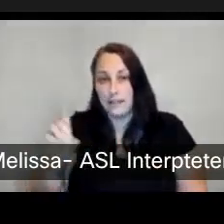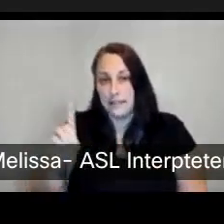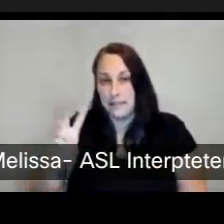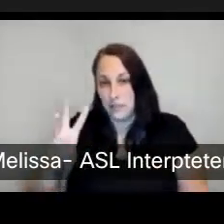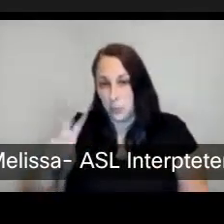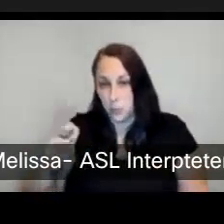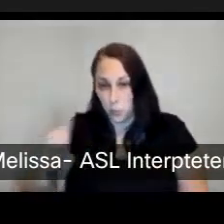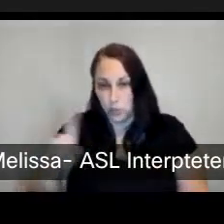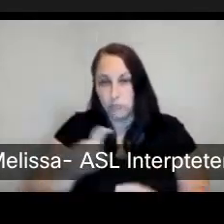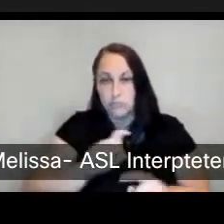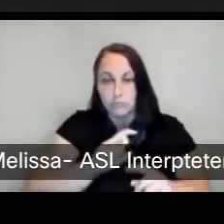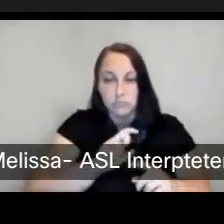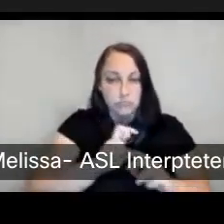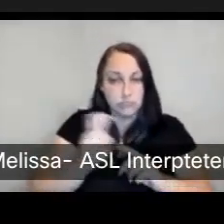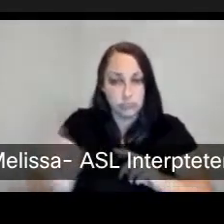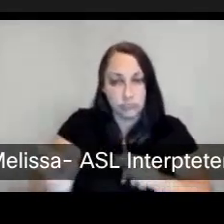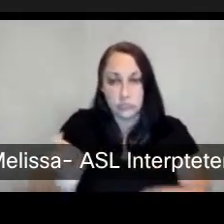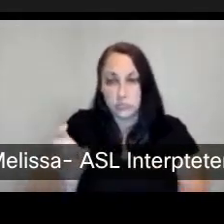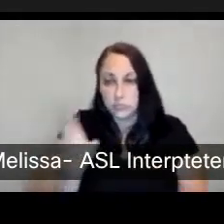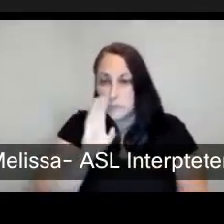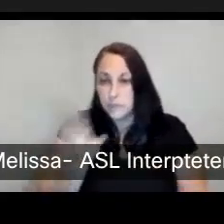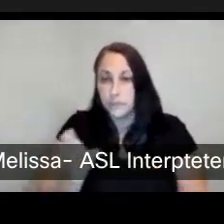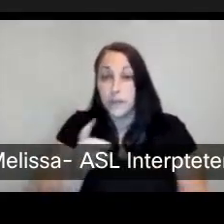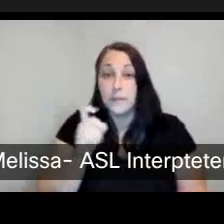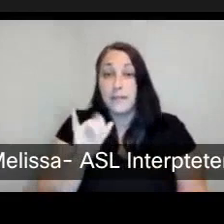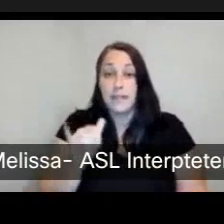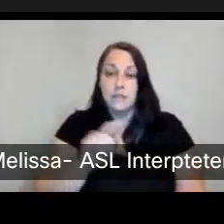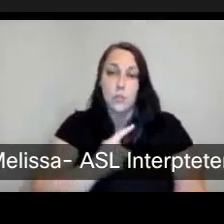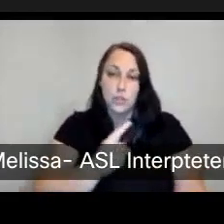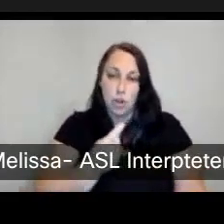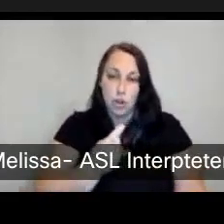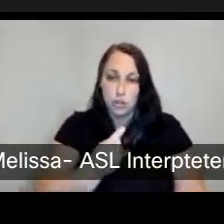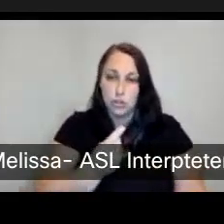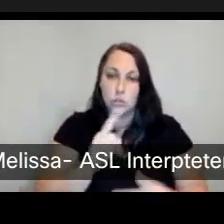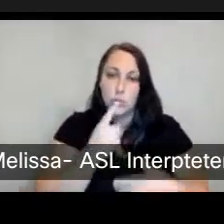especially effective because the circulated Affair is one dollar so this provides another option for